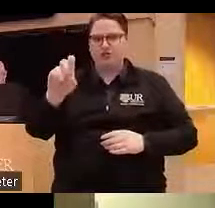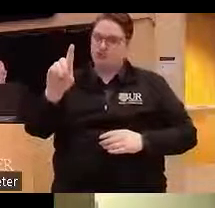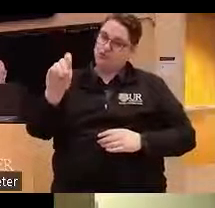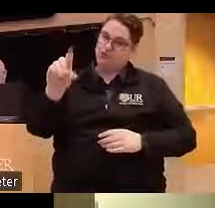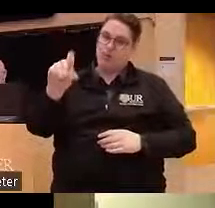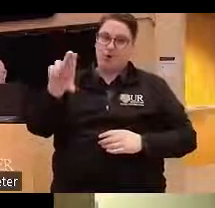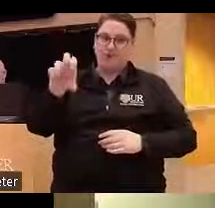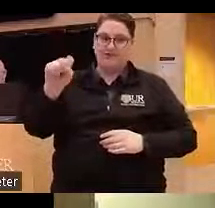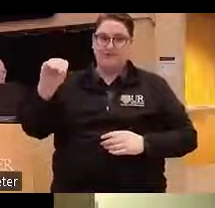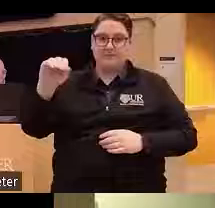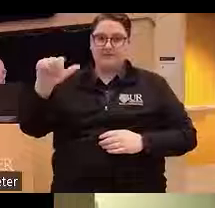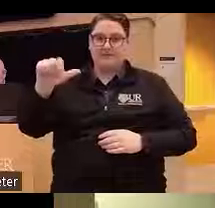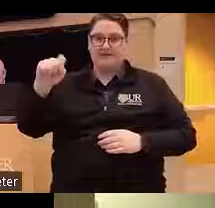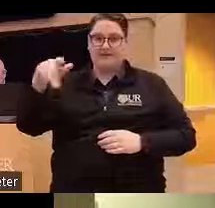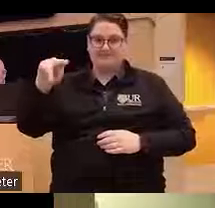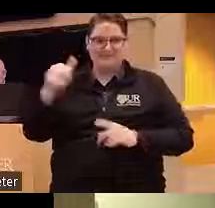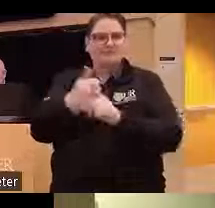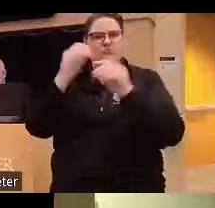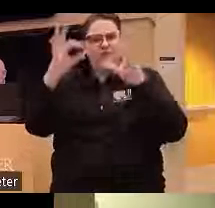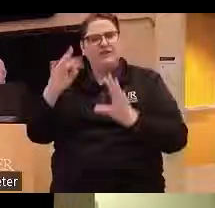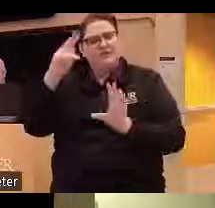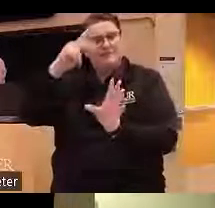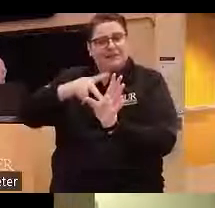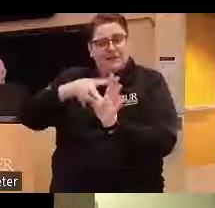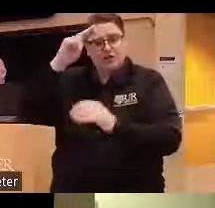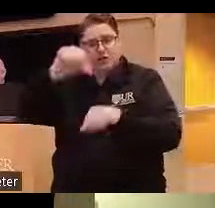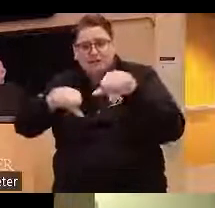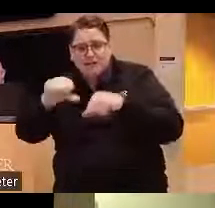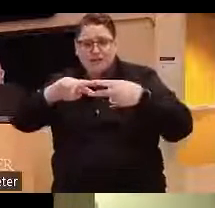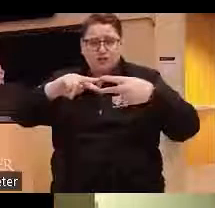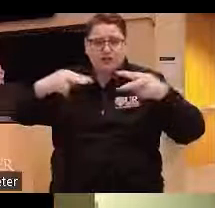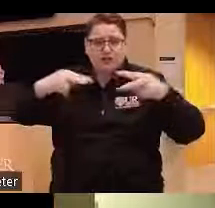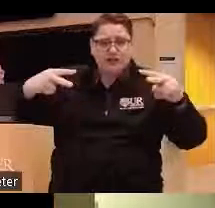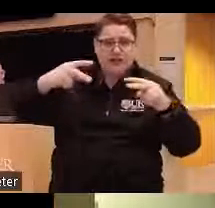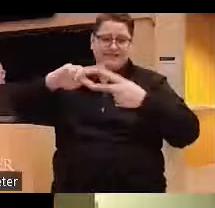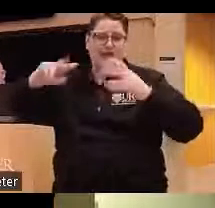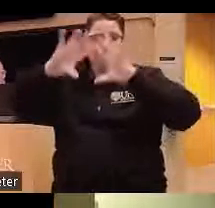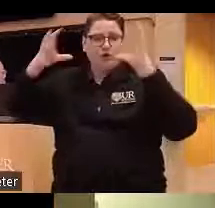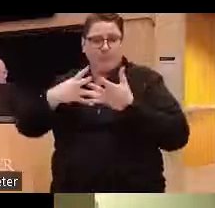who is a professor of Psychiatry neuroscience and genetics and genomics with tenure and the